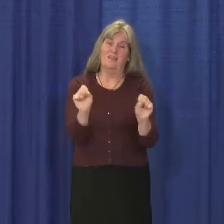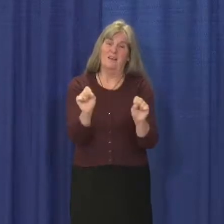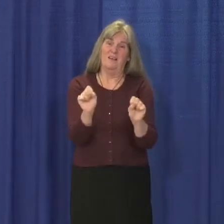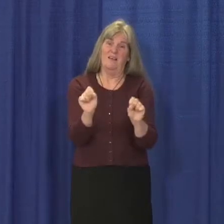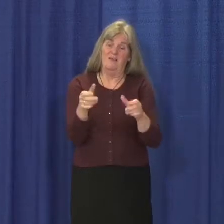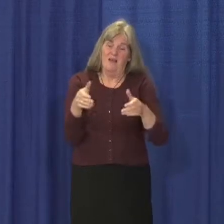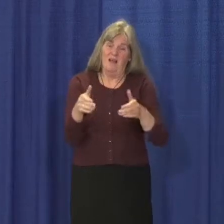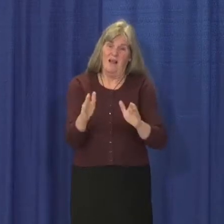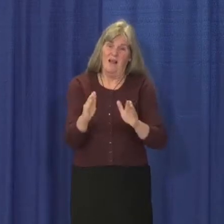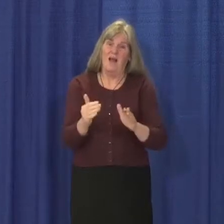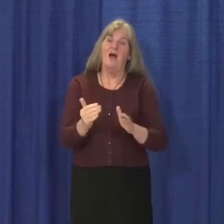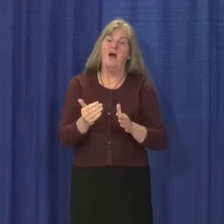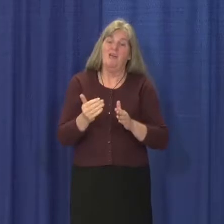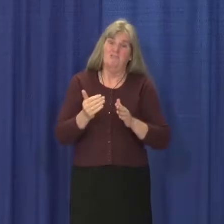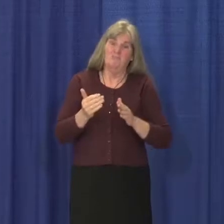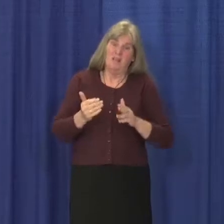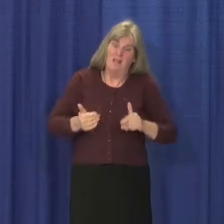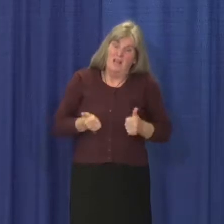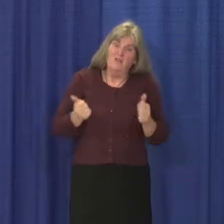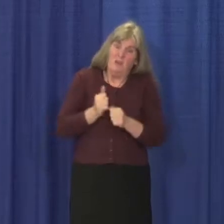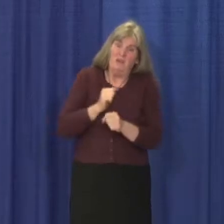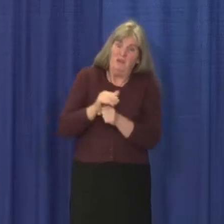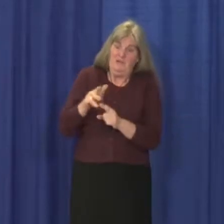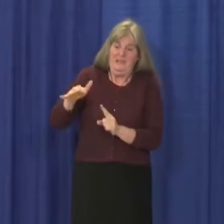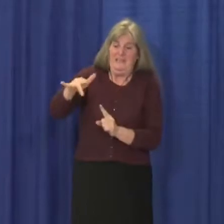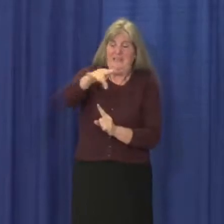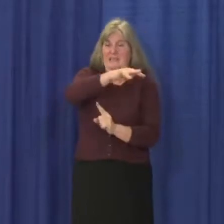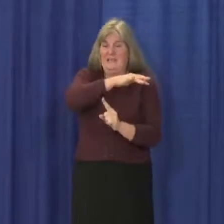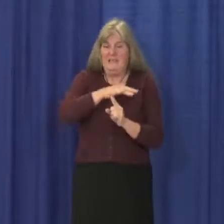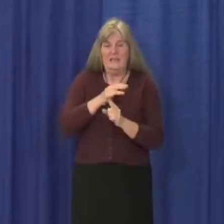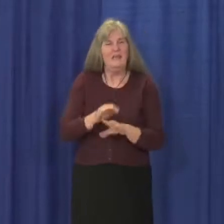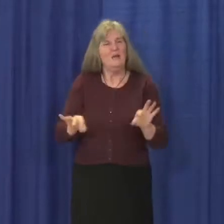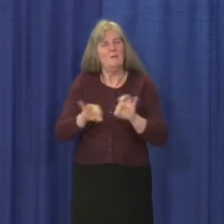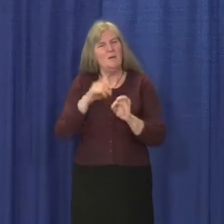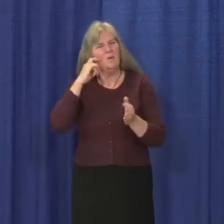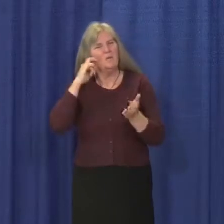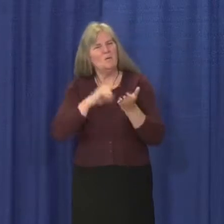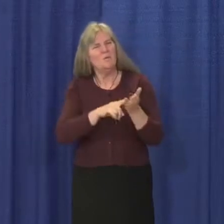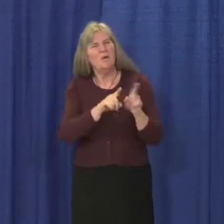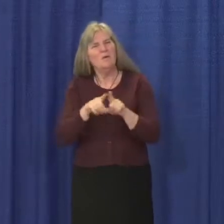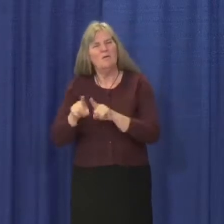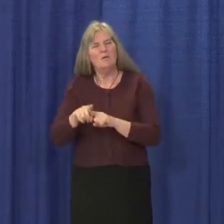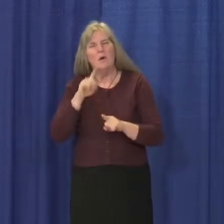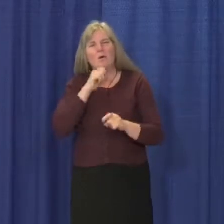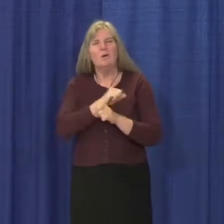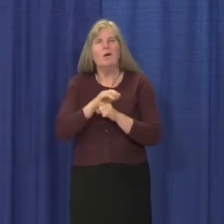territory save. And we need to recognize it's not going to go away anytime